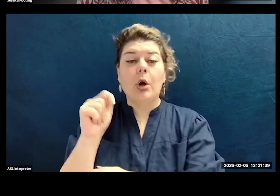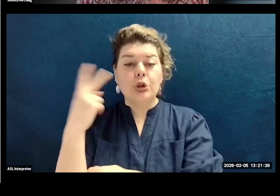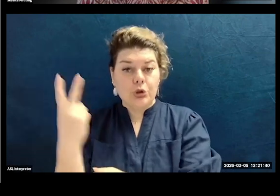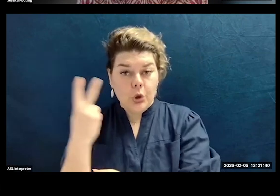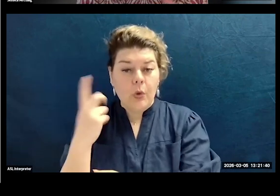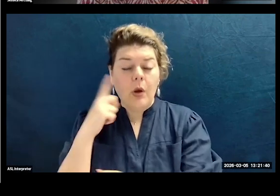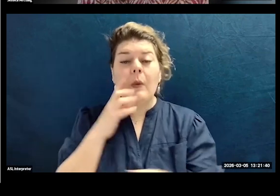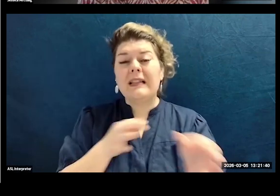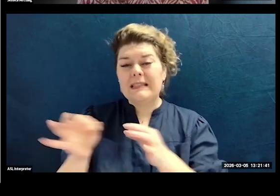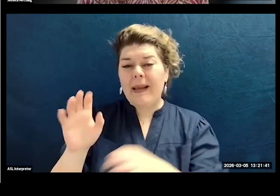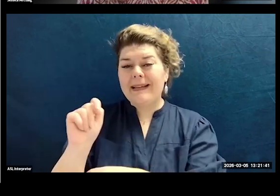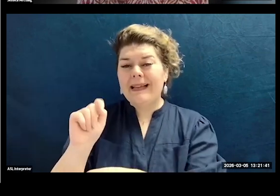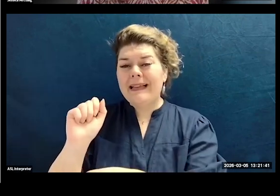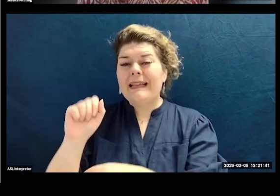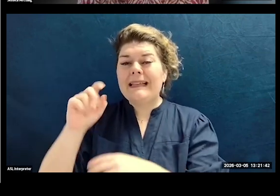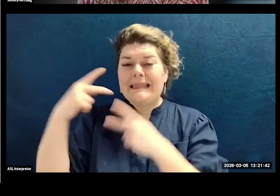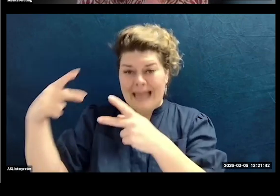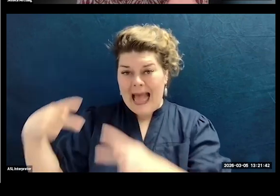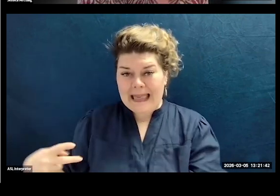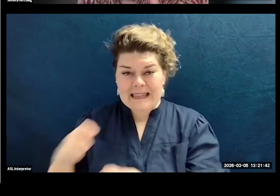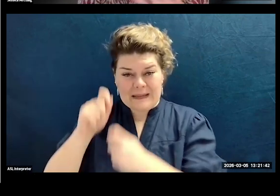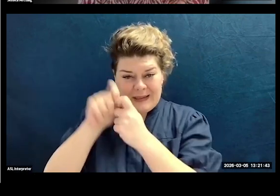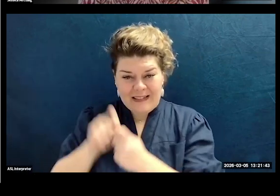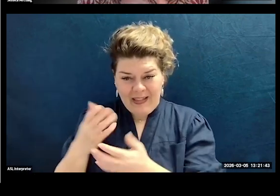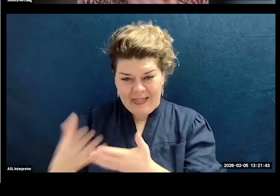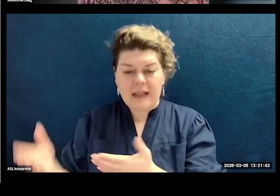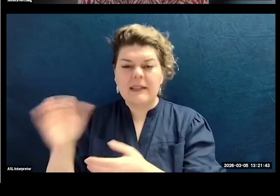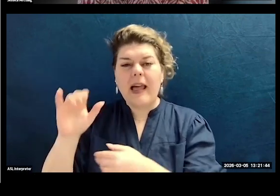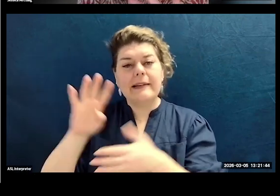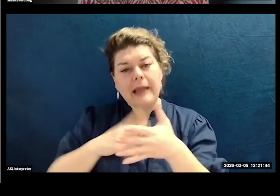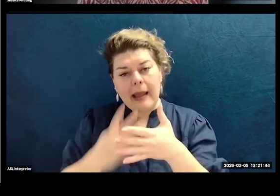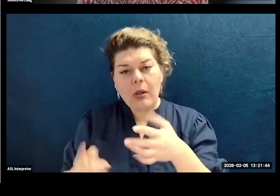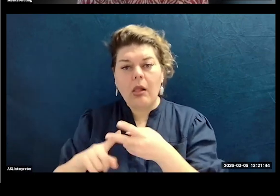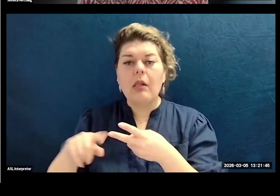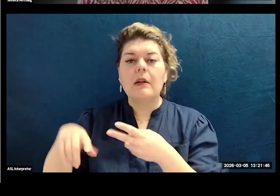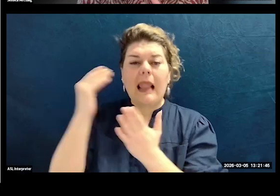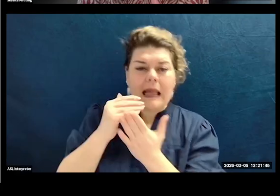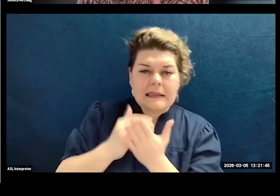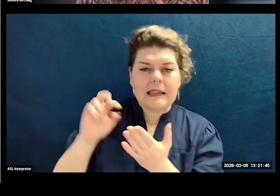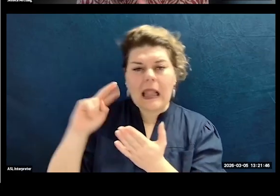at tagging specific elements in Acrobat. So tables, lists, links, et cetera.